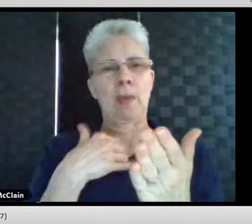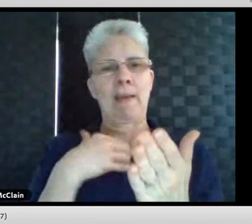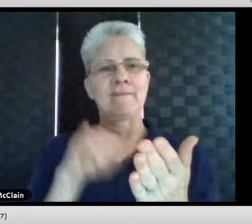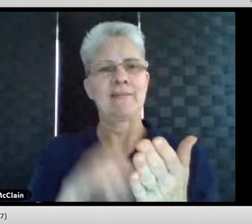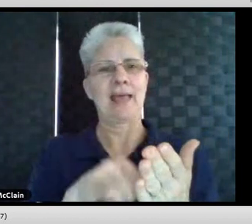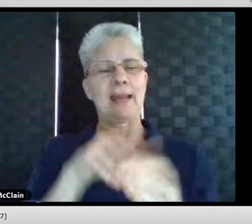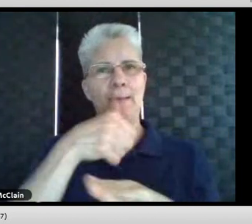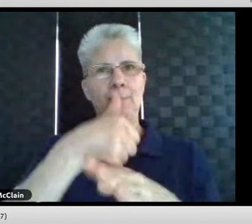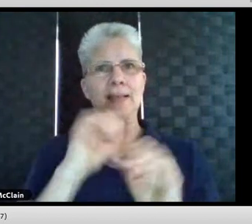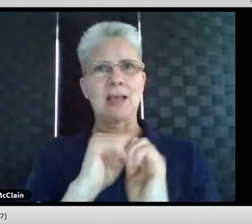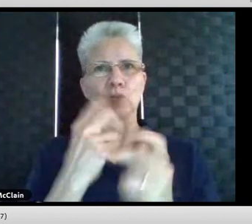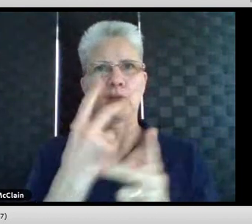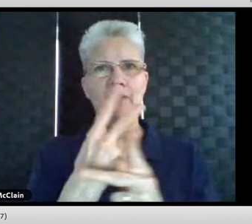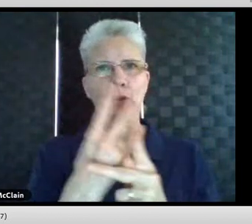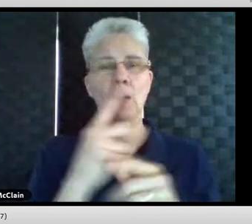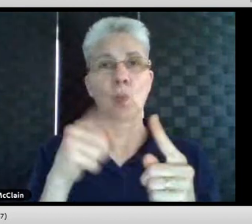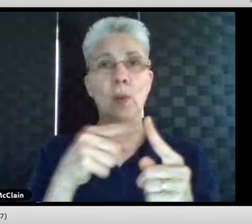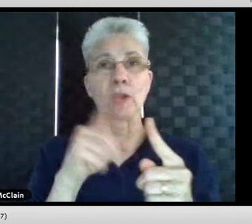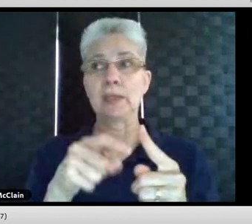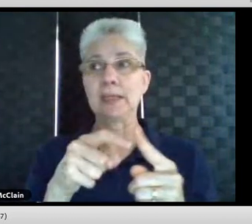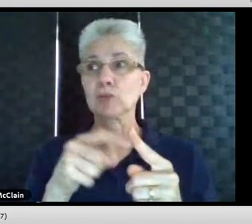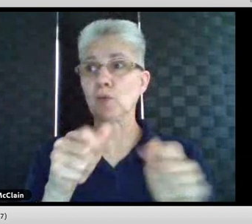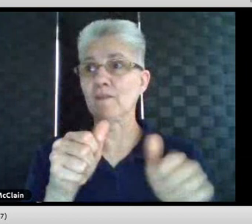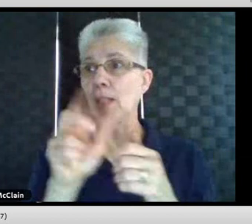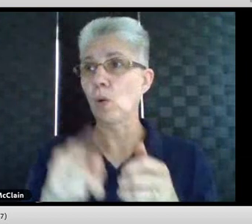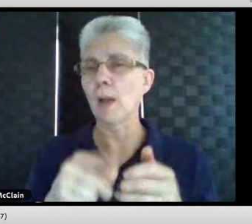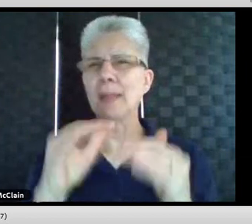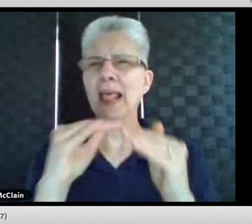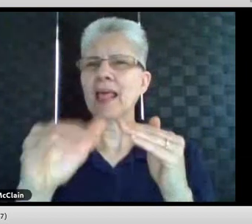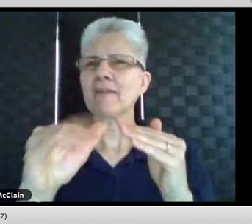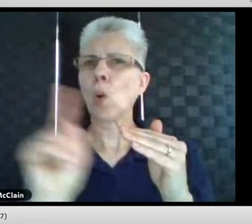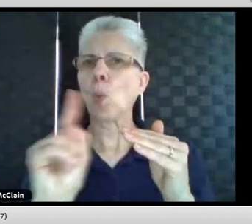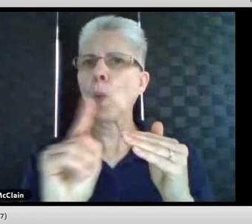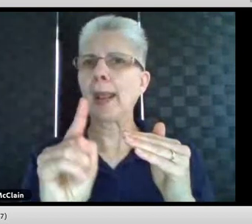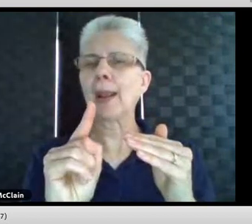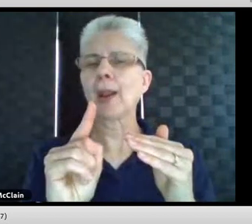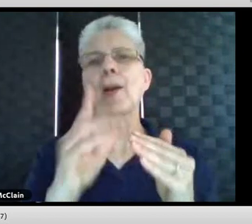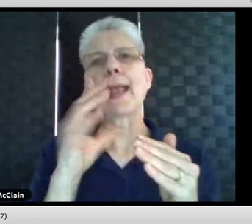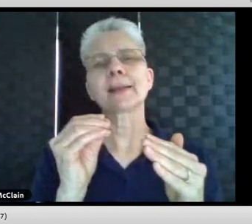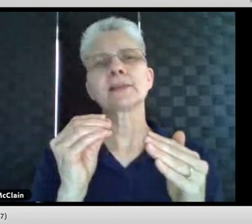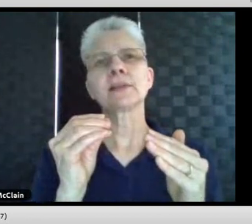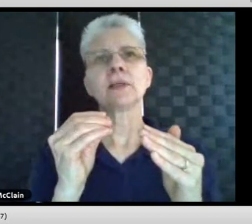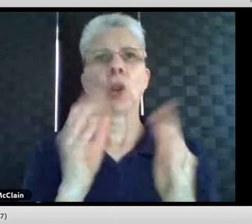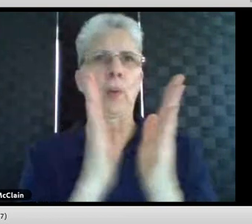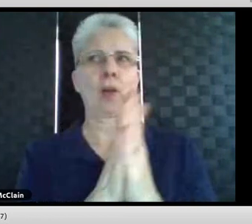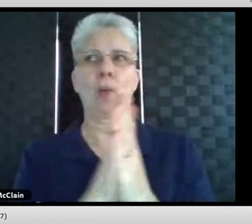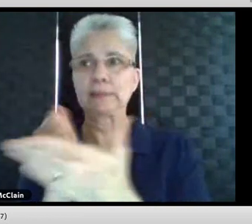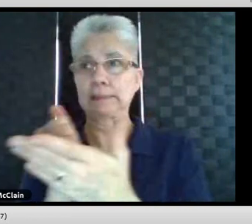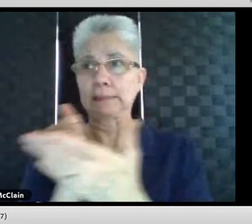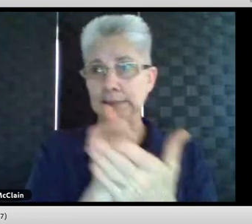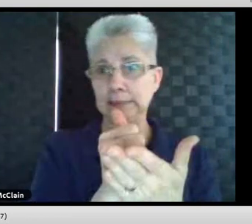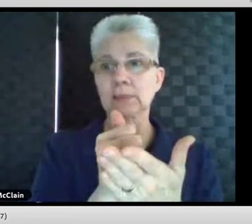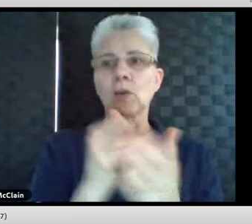how to figure out when you need to follow up, at what level, and when to, you know, request a consultation with,